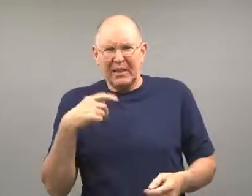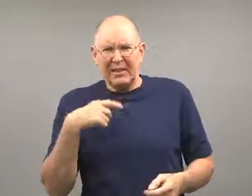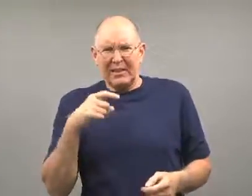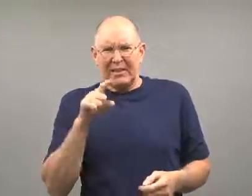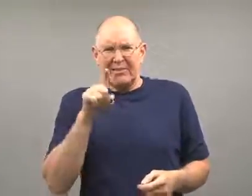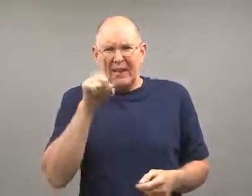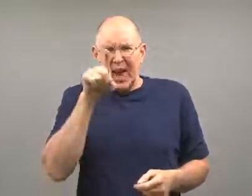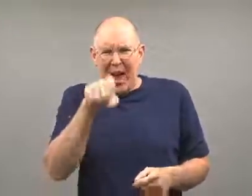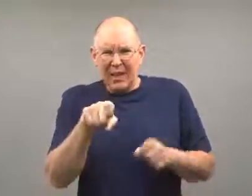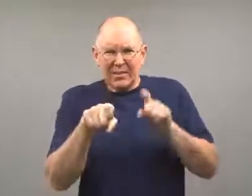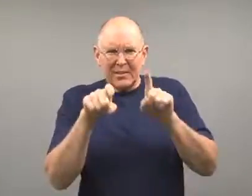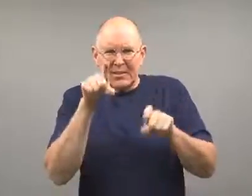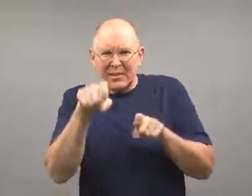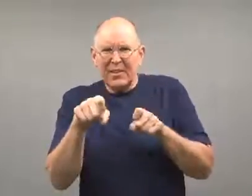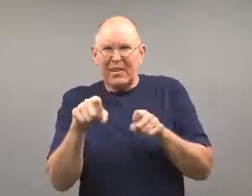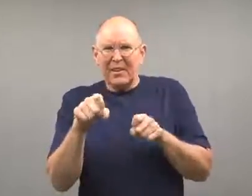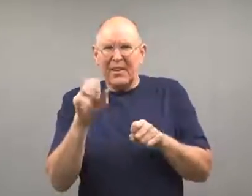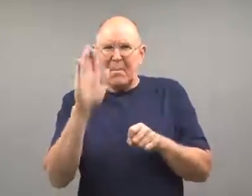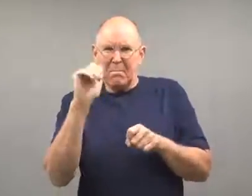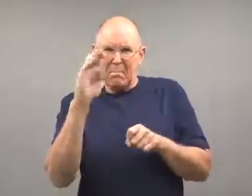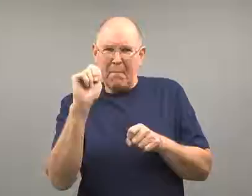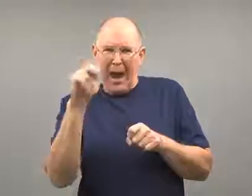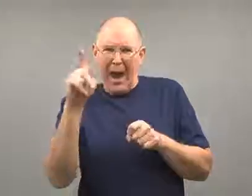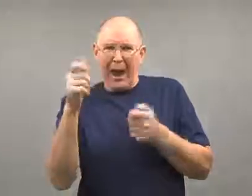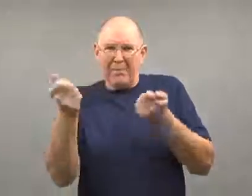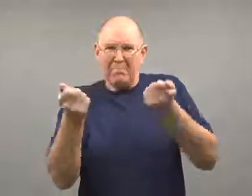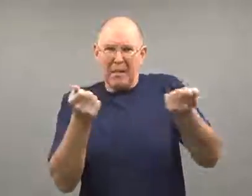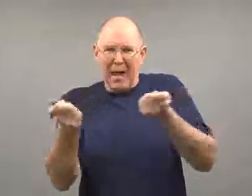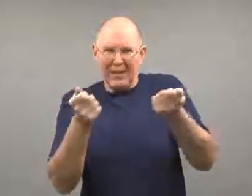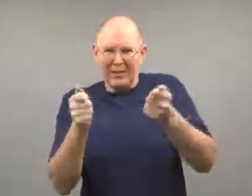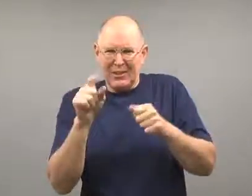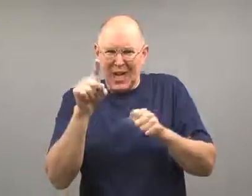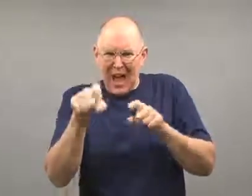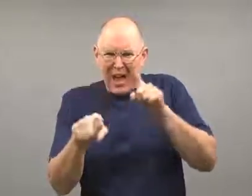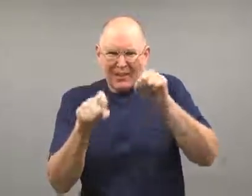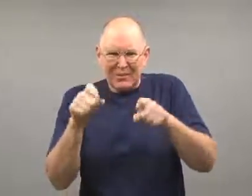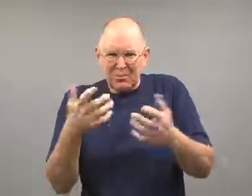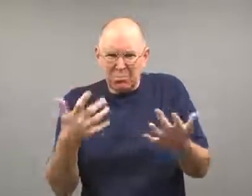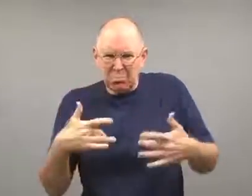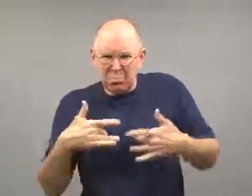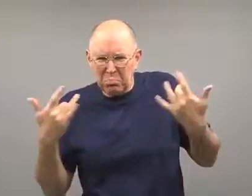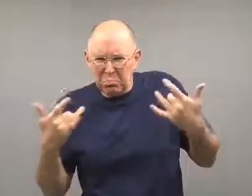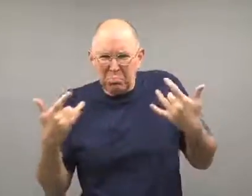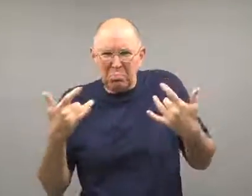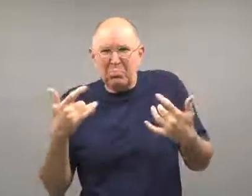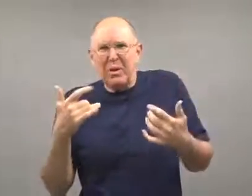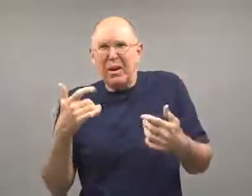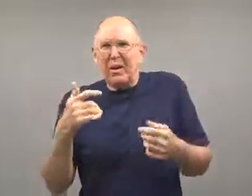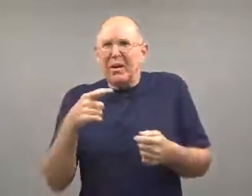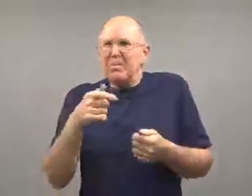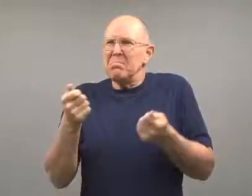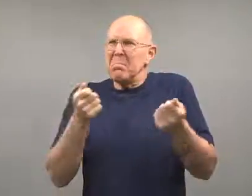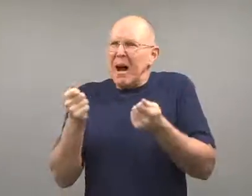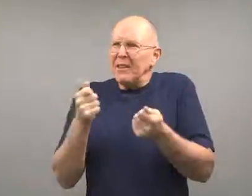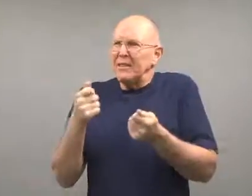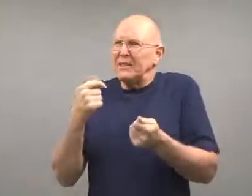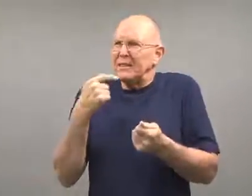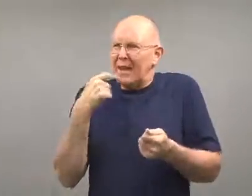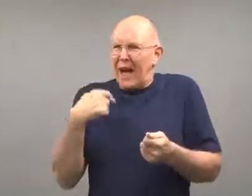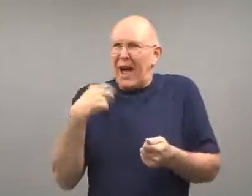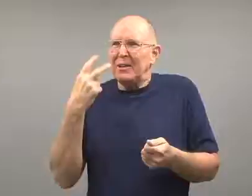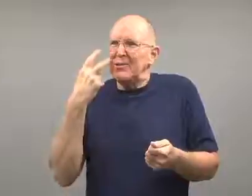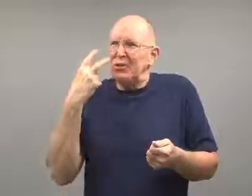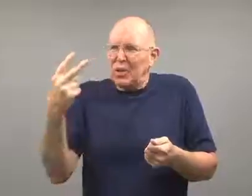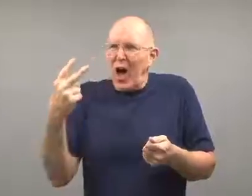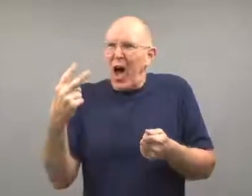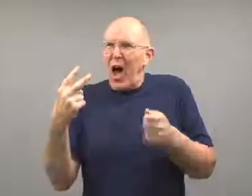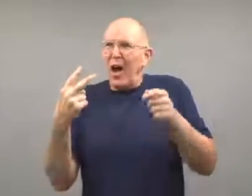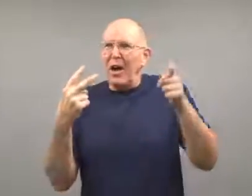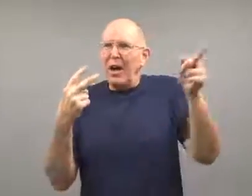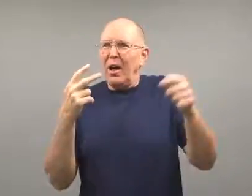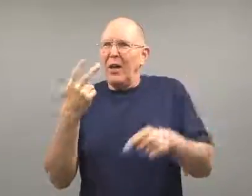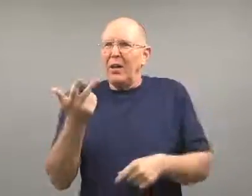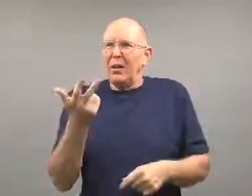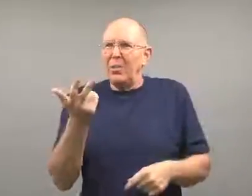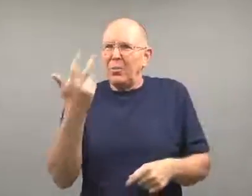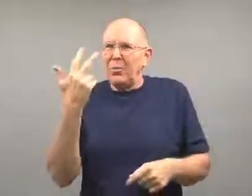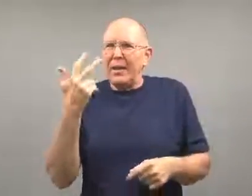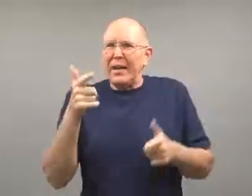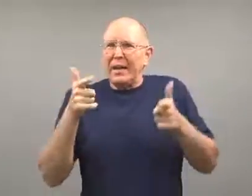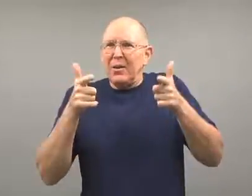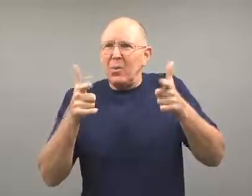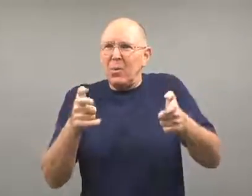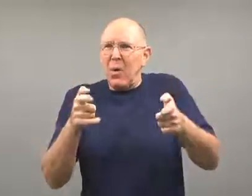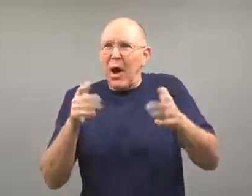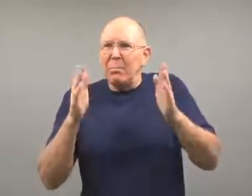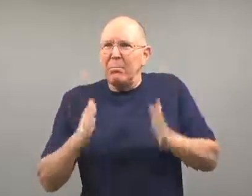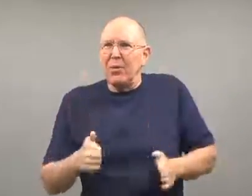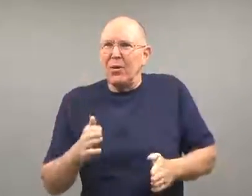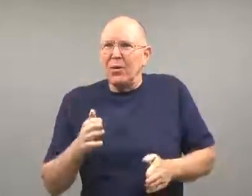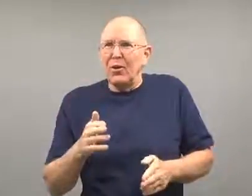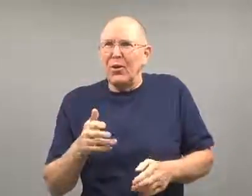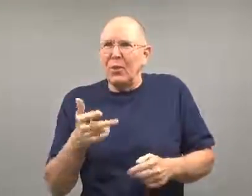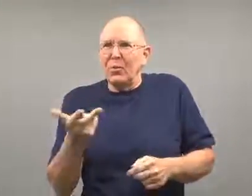The detective asked the bank manager what happened.